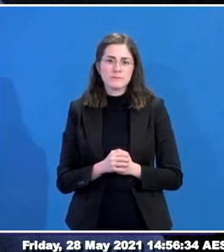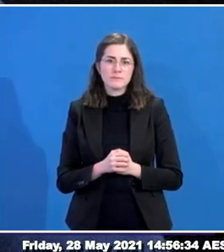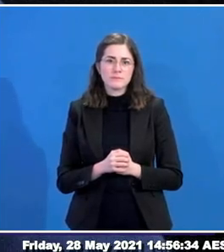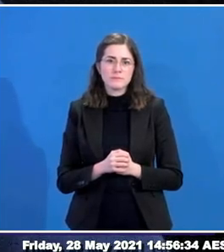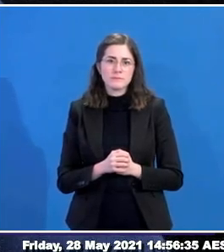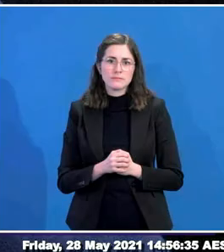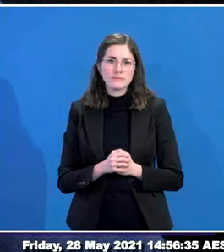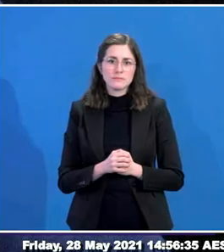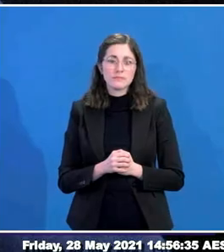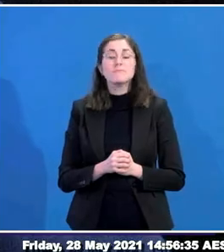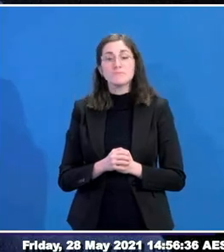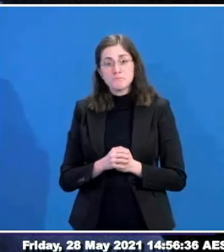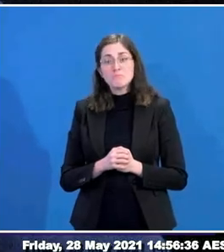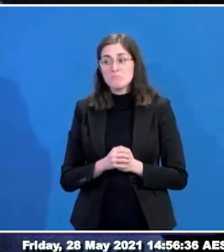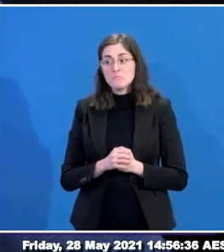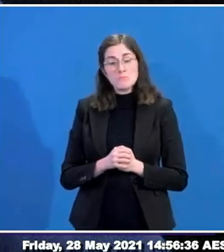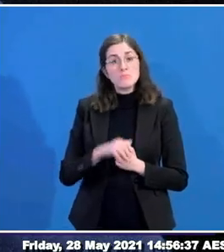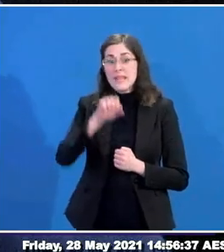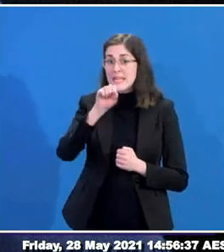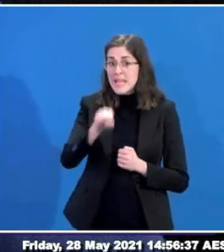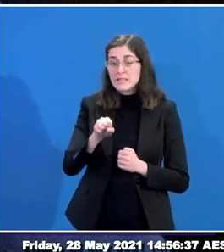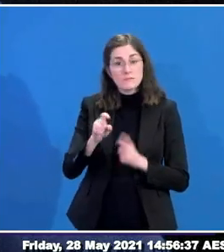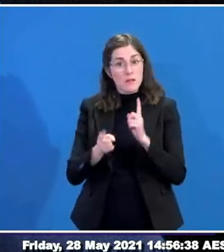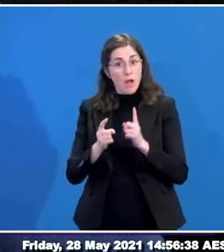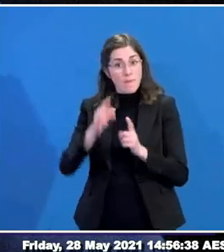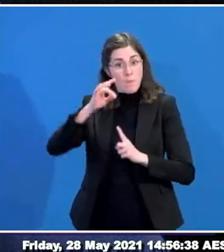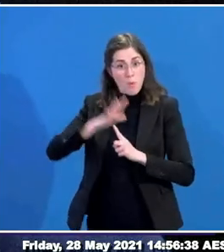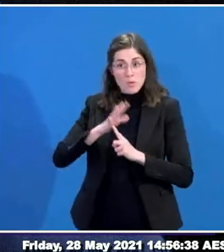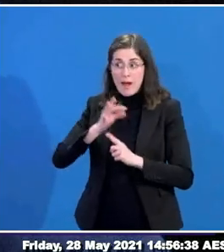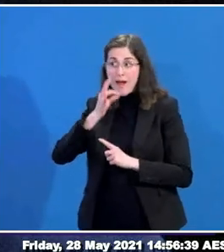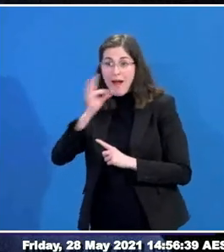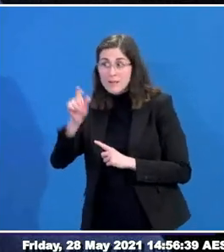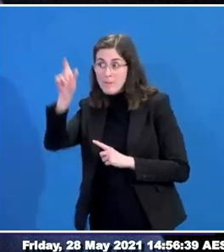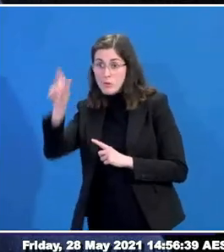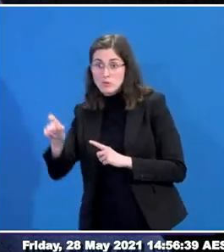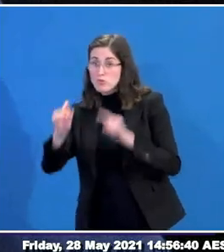report of an incident, and in some circumstances that might mean the